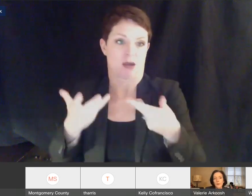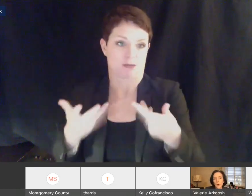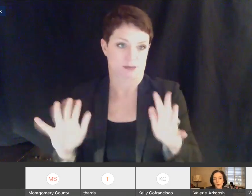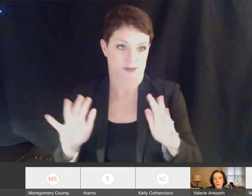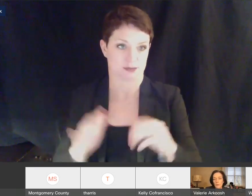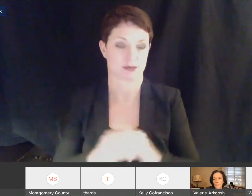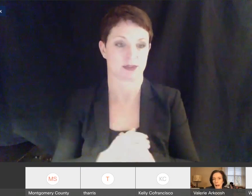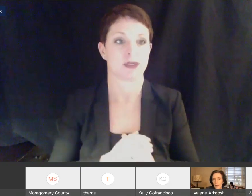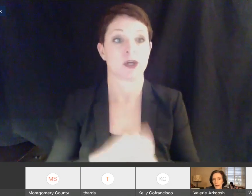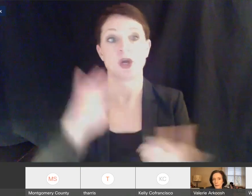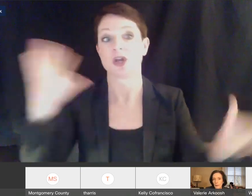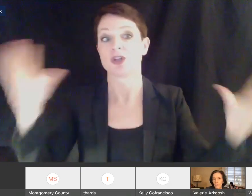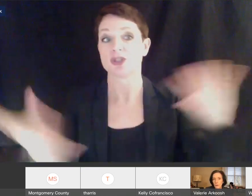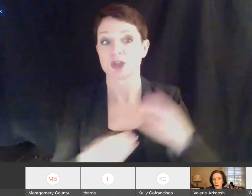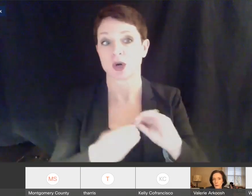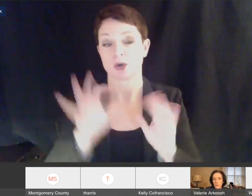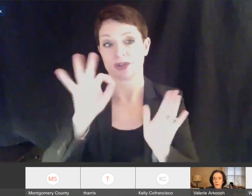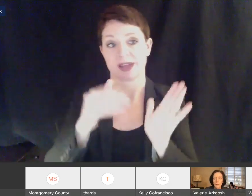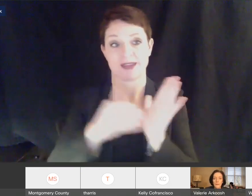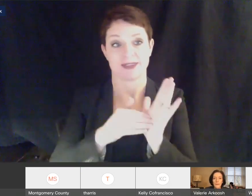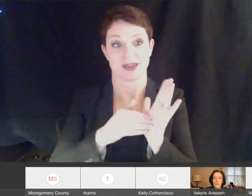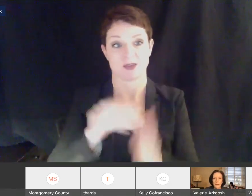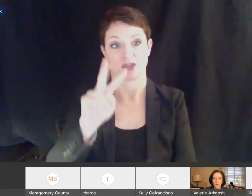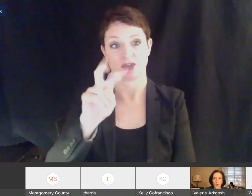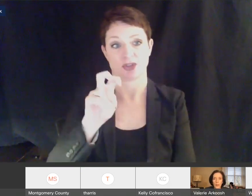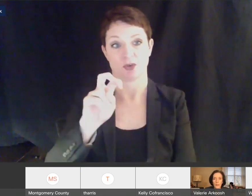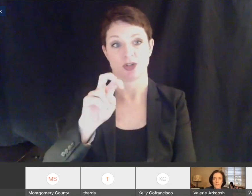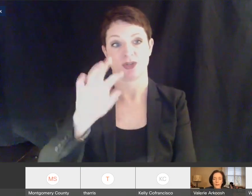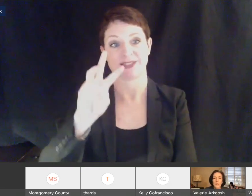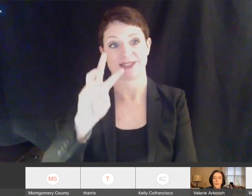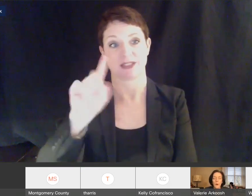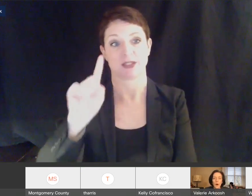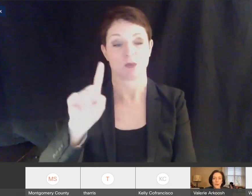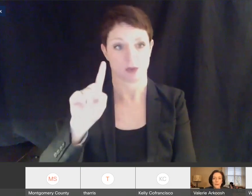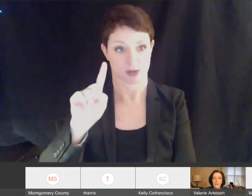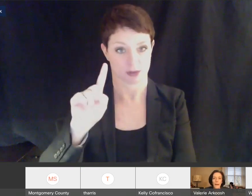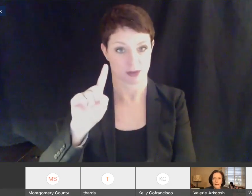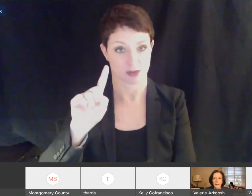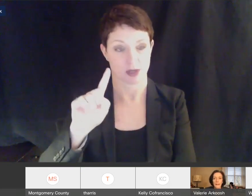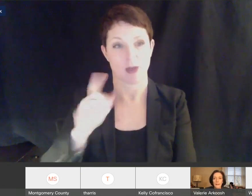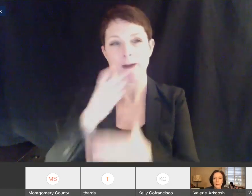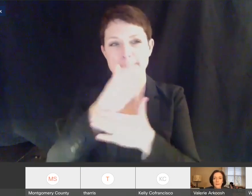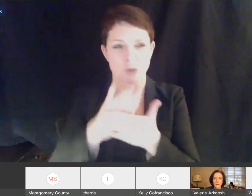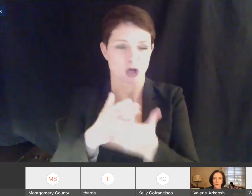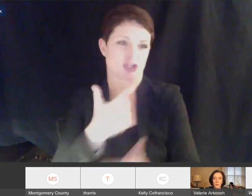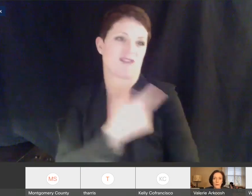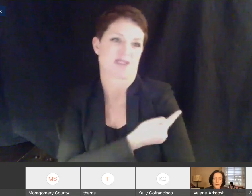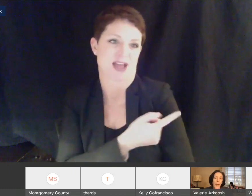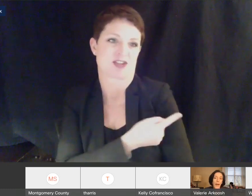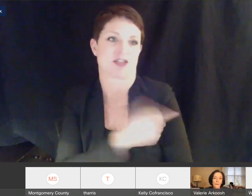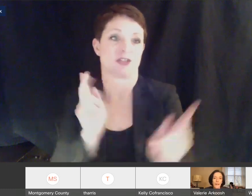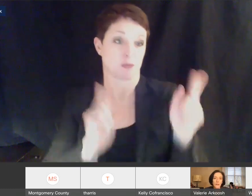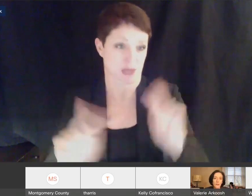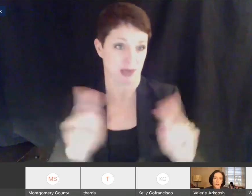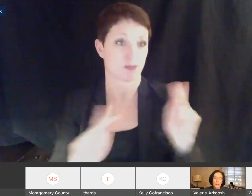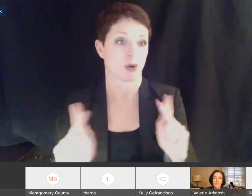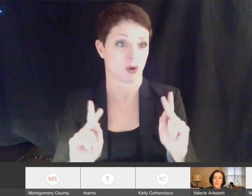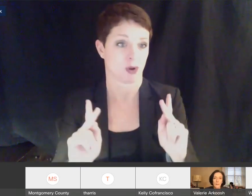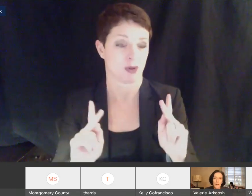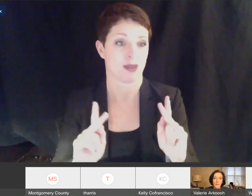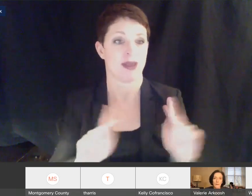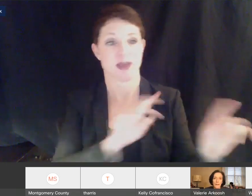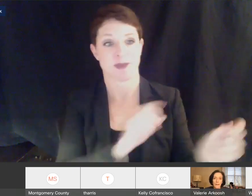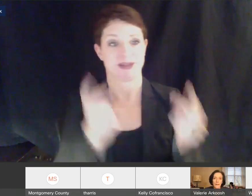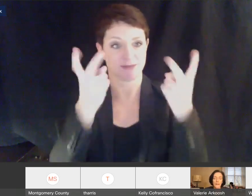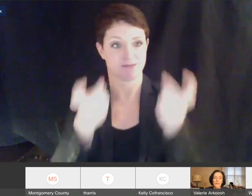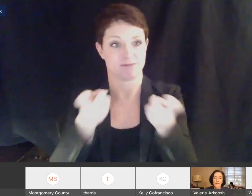In total, 9,261 partially vaccinated individuals have been entered into the Pennsylvania